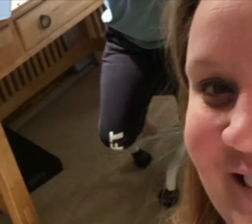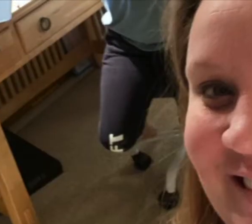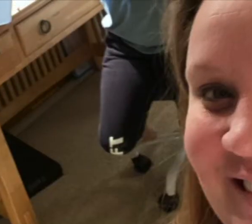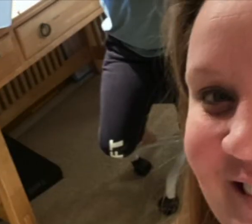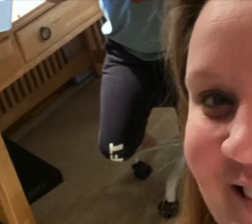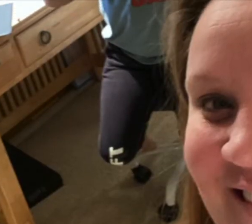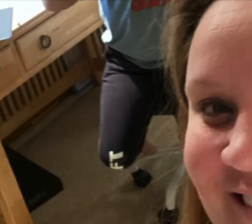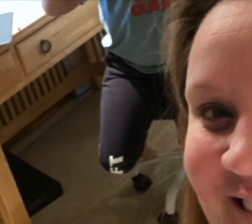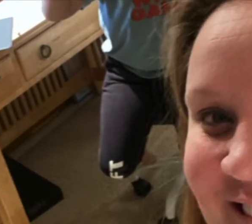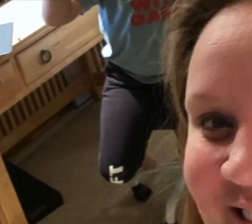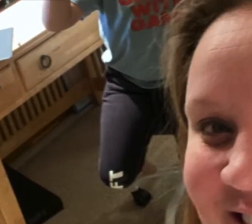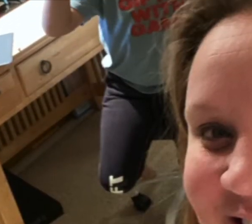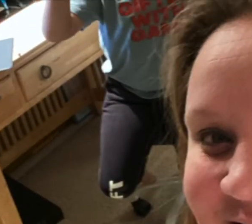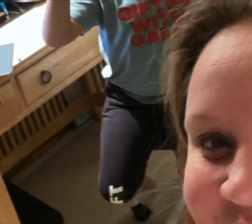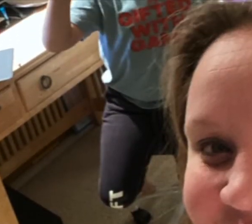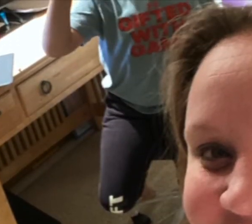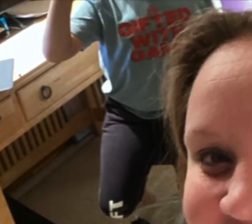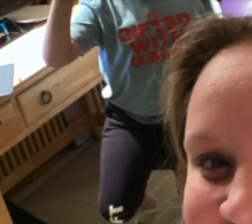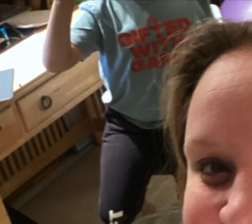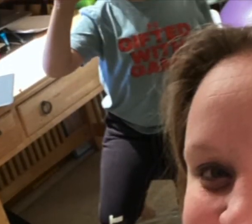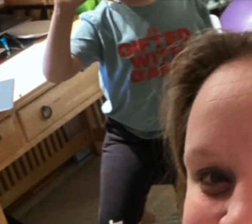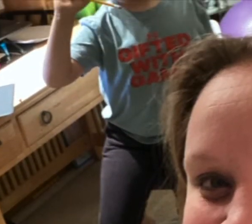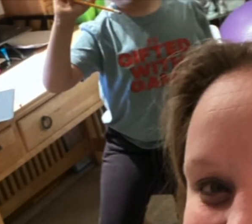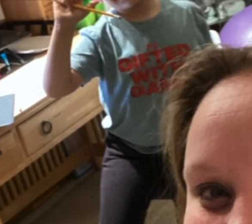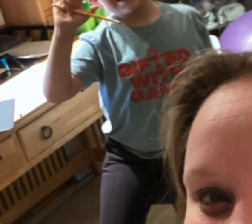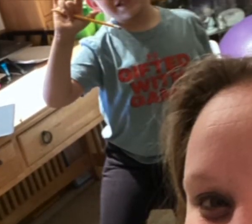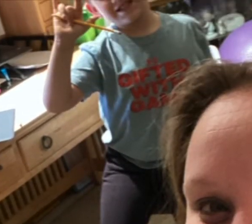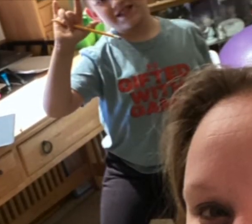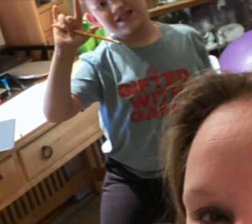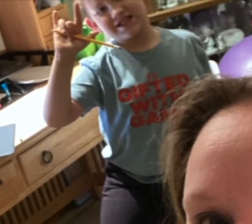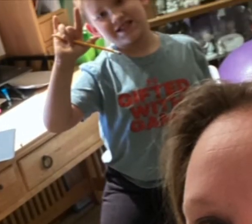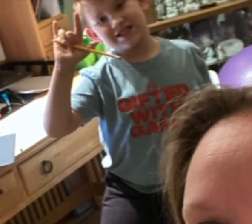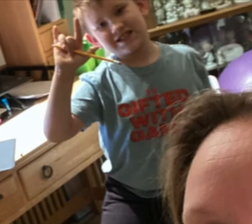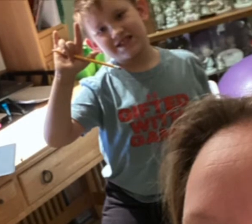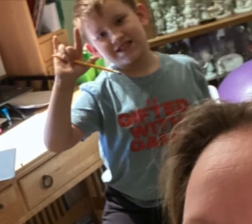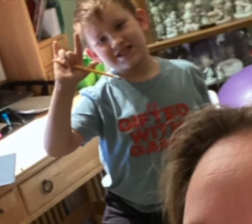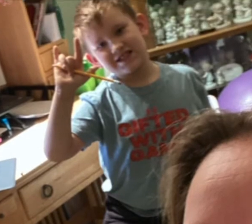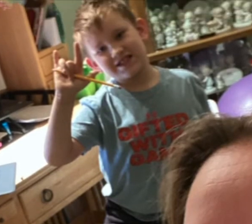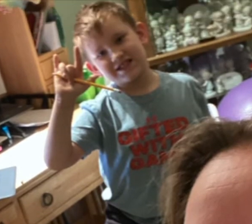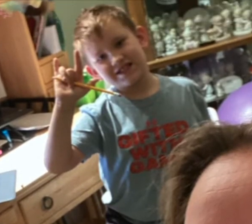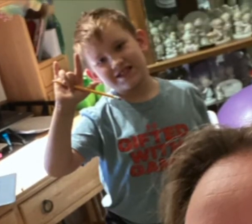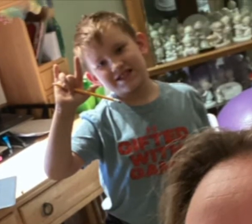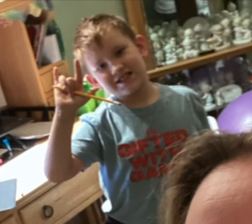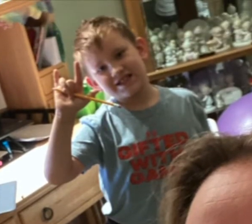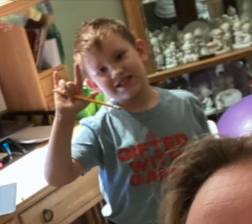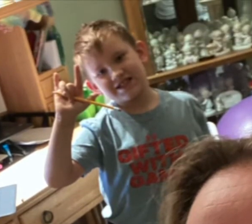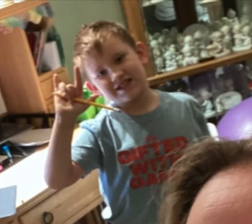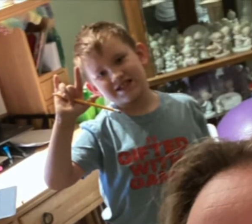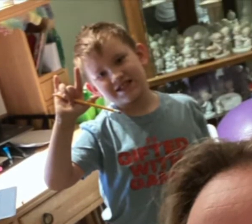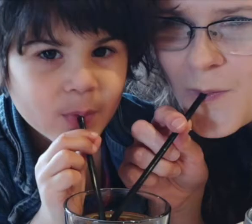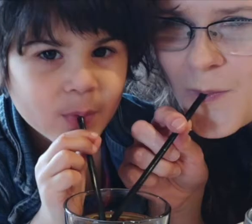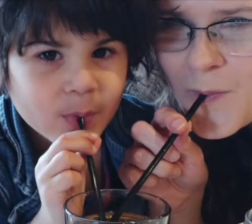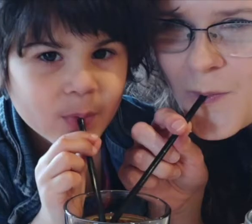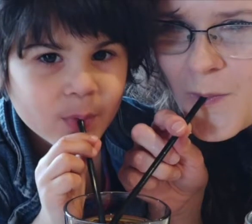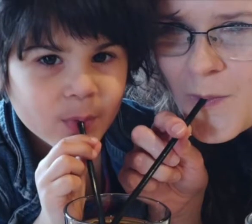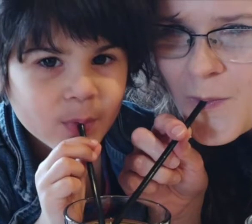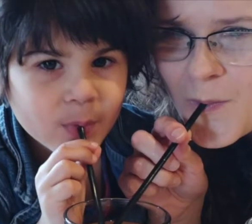paraprofessional megan and her son with his laptop open smile up while at their desks a child with